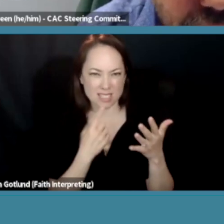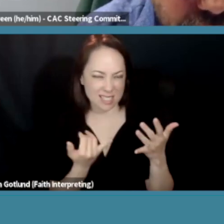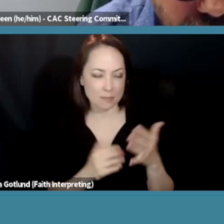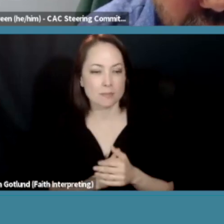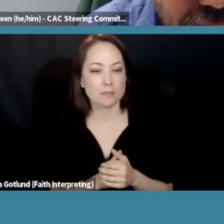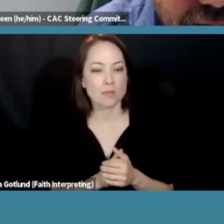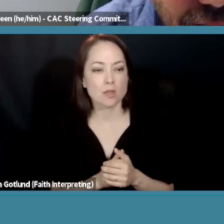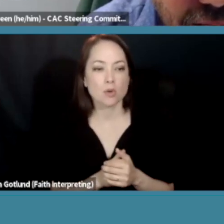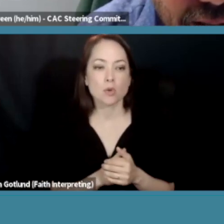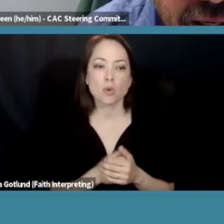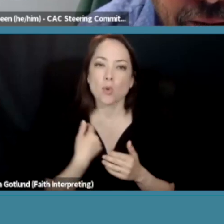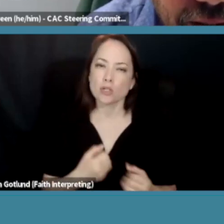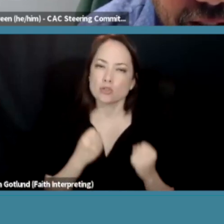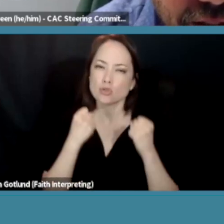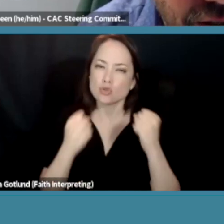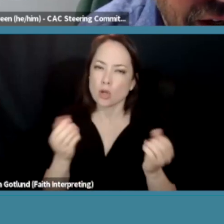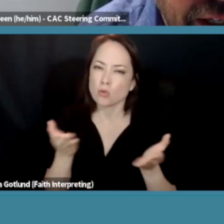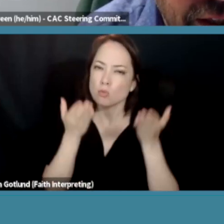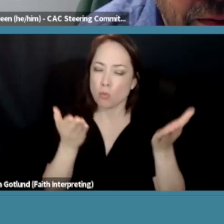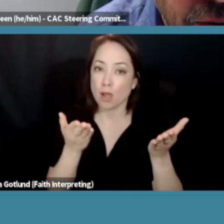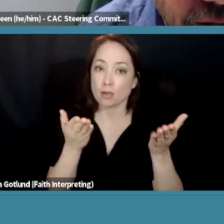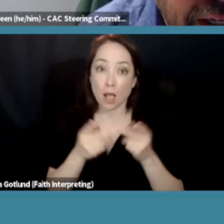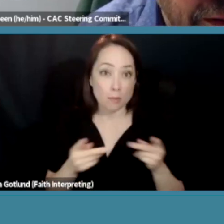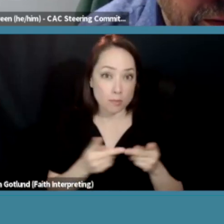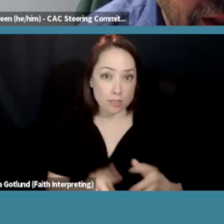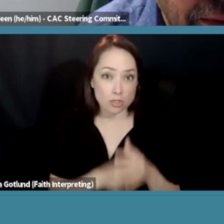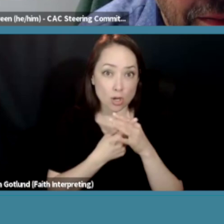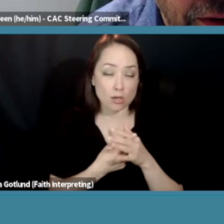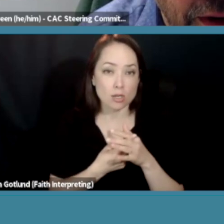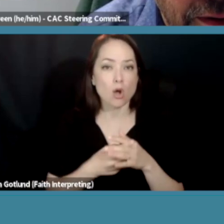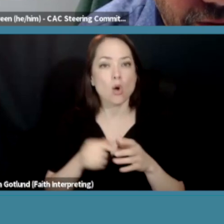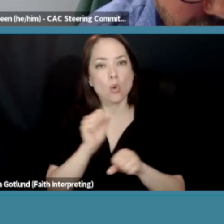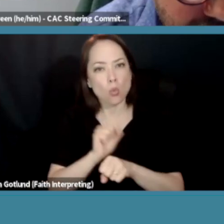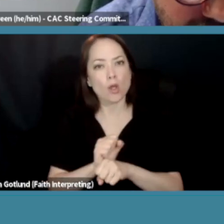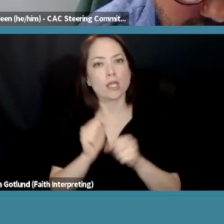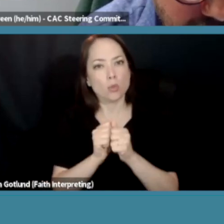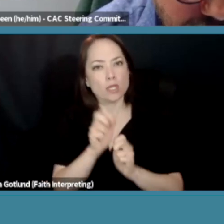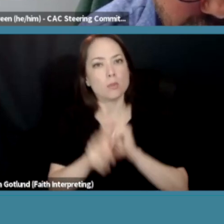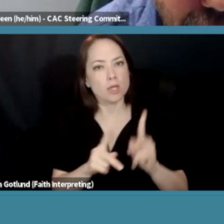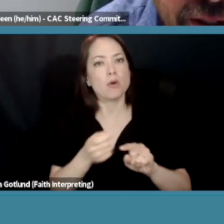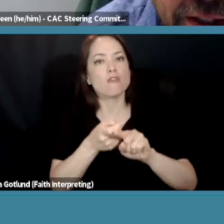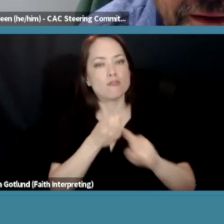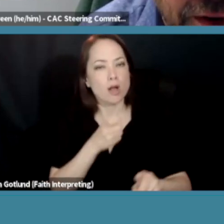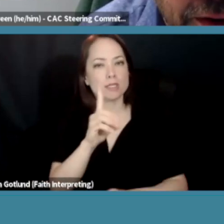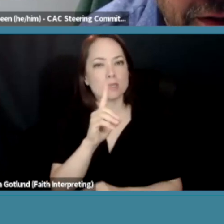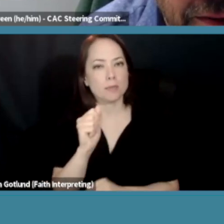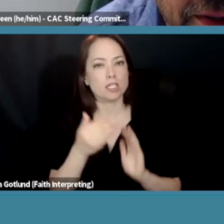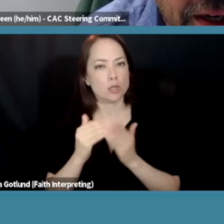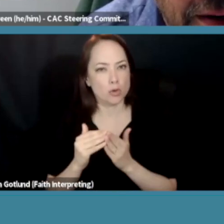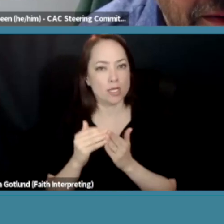we strongly recommend, and a place to start is working with people from the disability community, whether this is in focus groups,